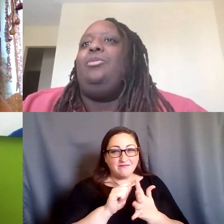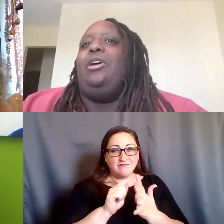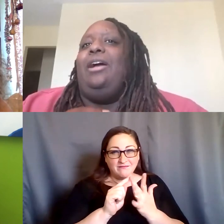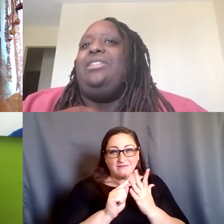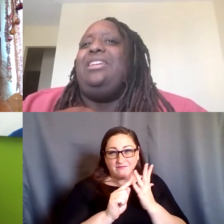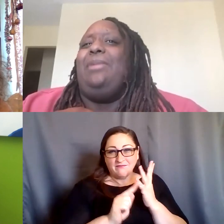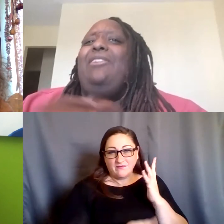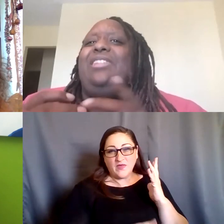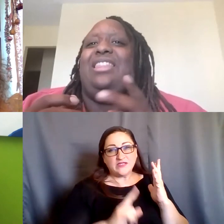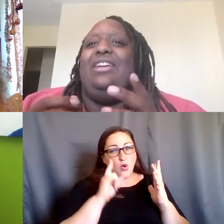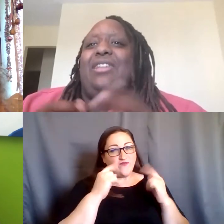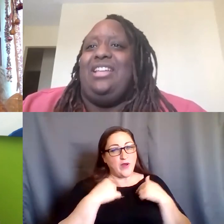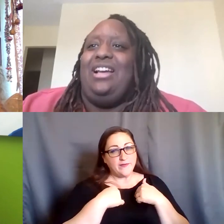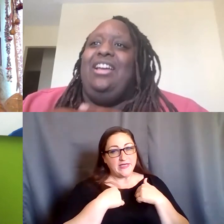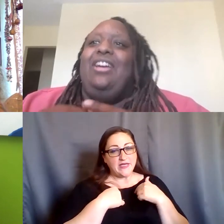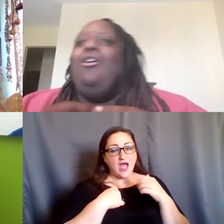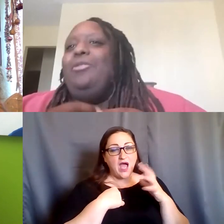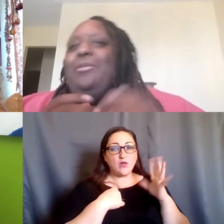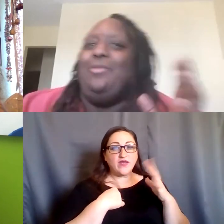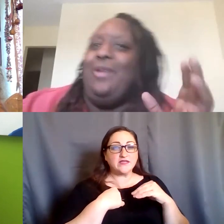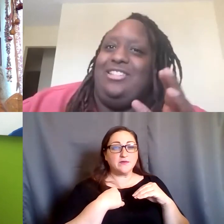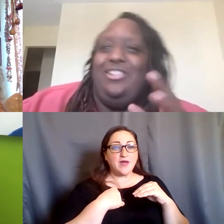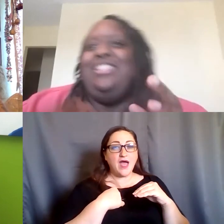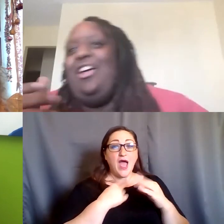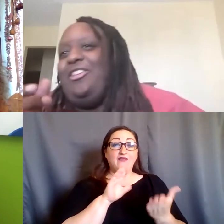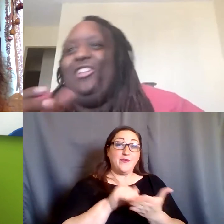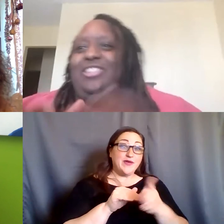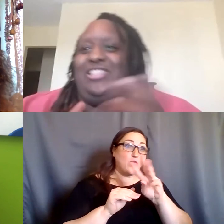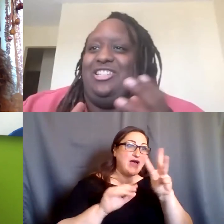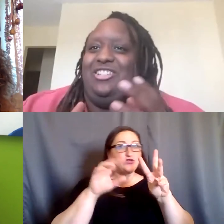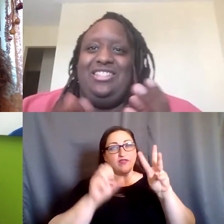But I don’t really think of it as, "Oh, the Midwest or the South has all these issues."